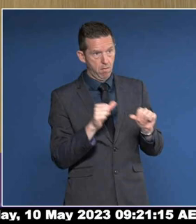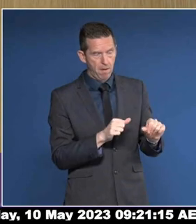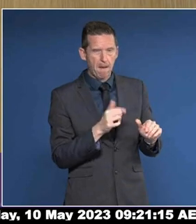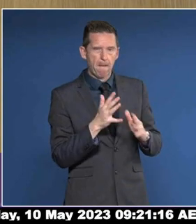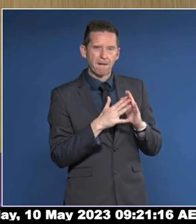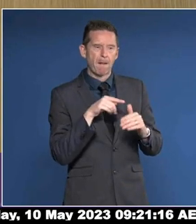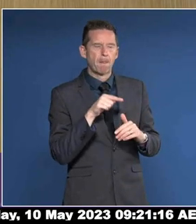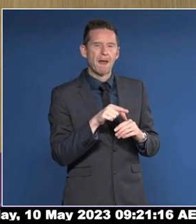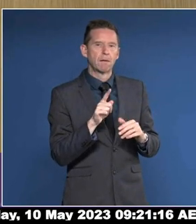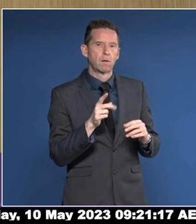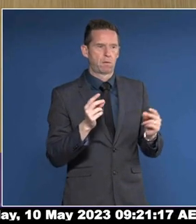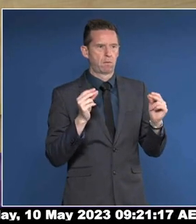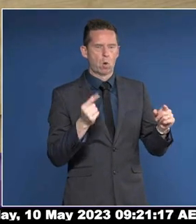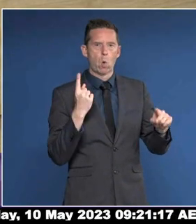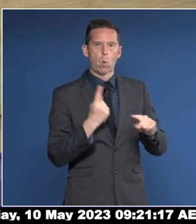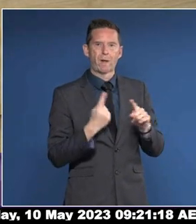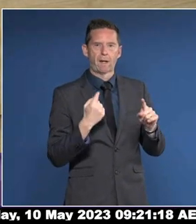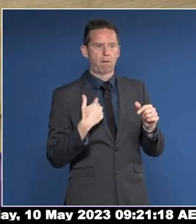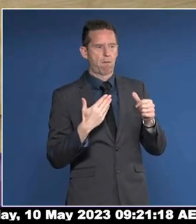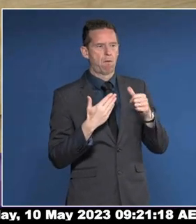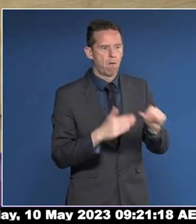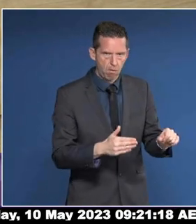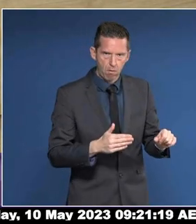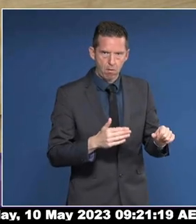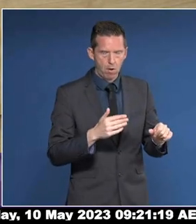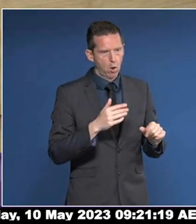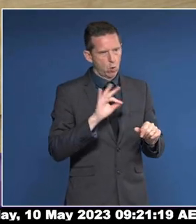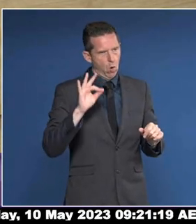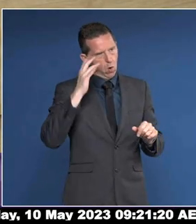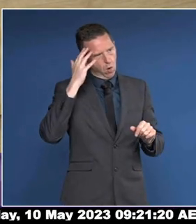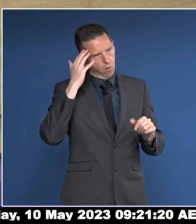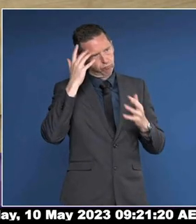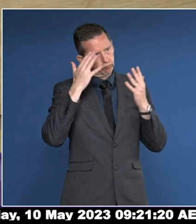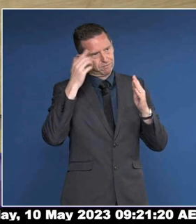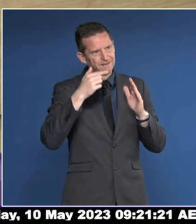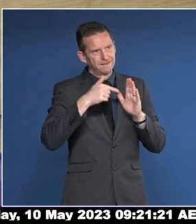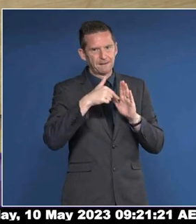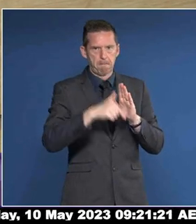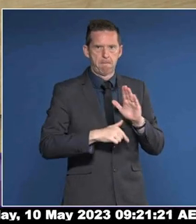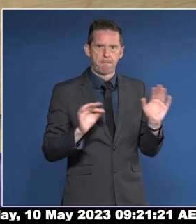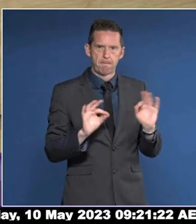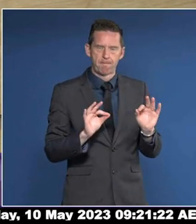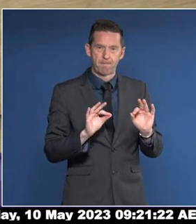reactive, and it's often based on the way in which we, use in our cultures, in our